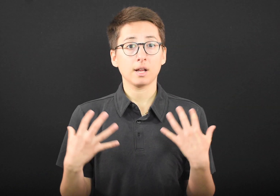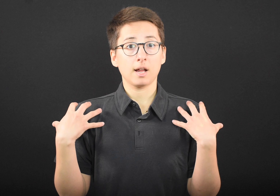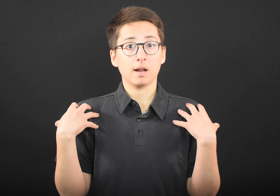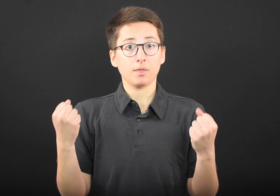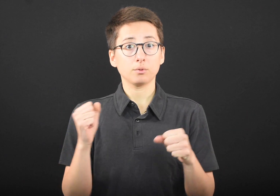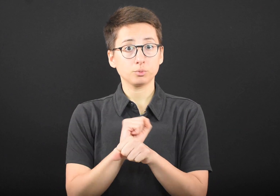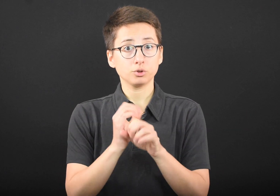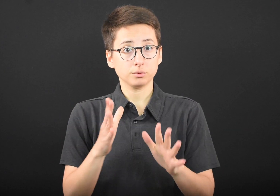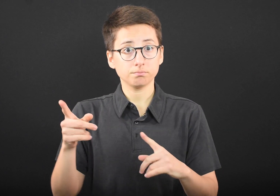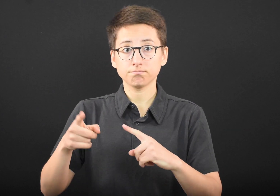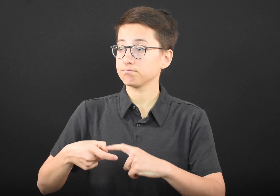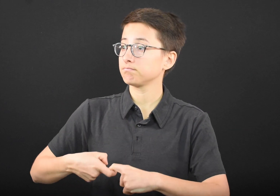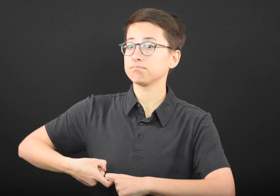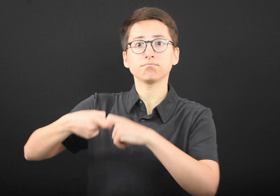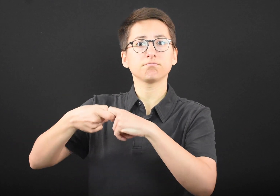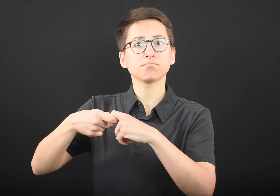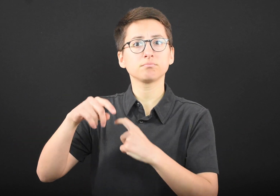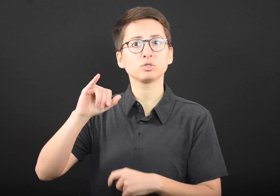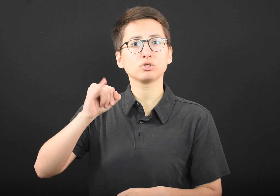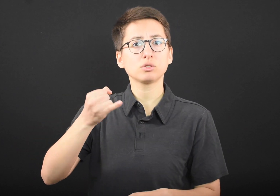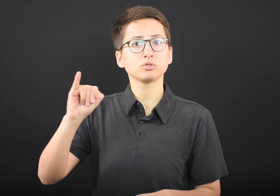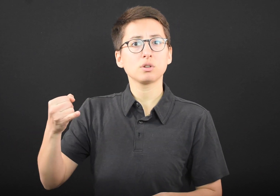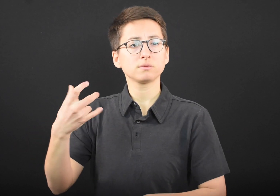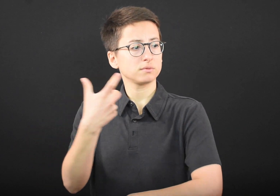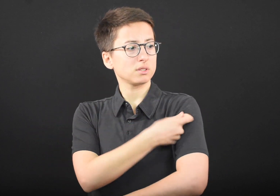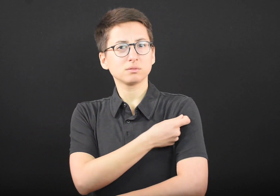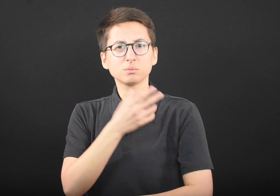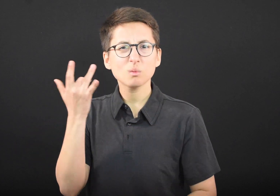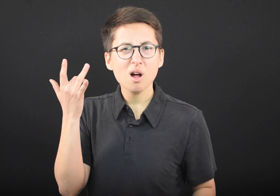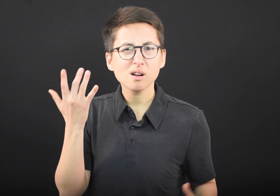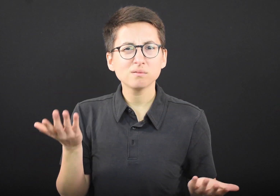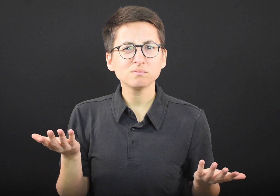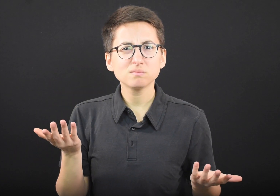Why did health officials pause the use of J&J vaccine?